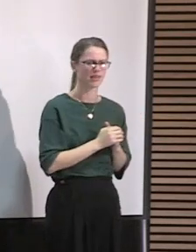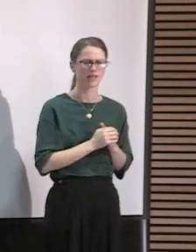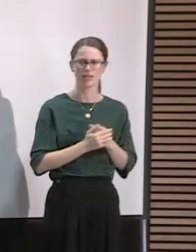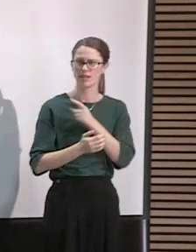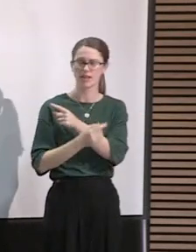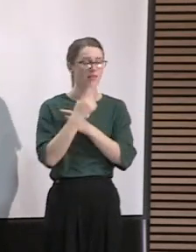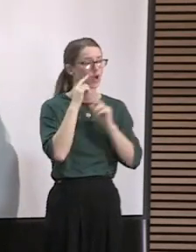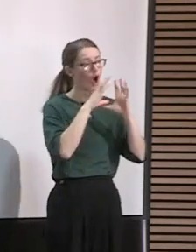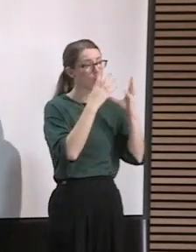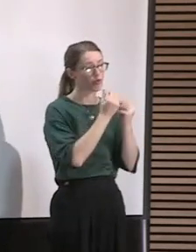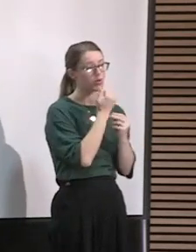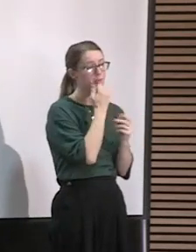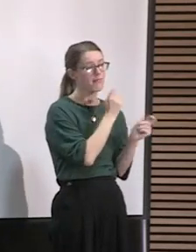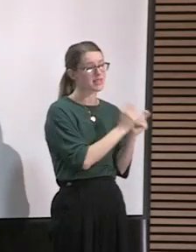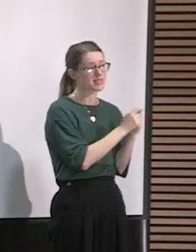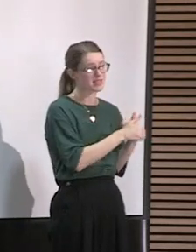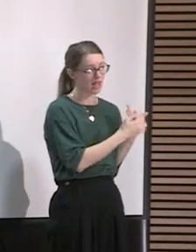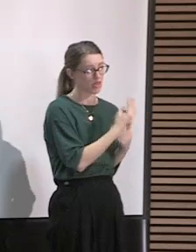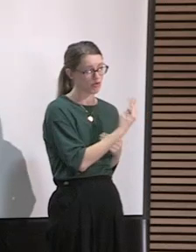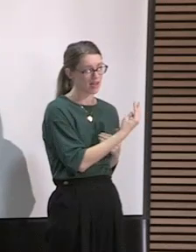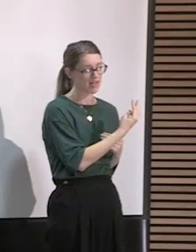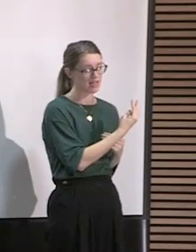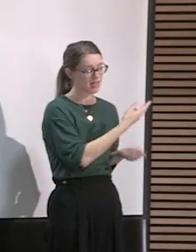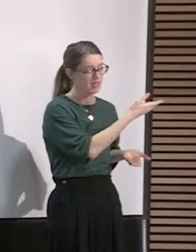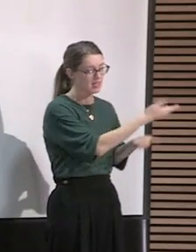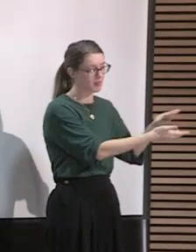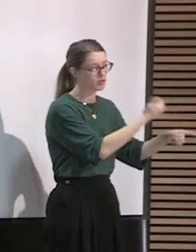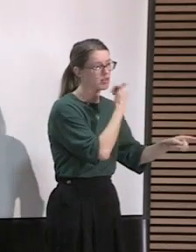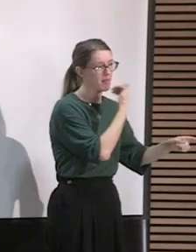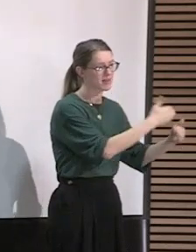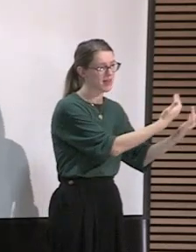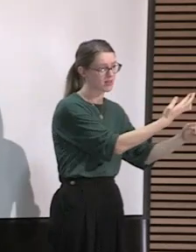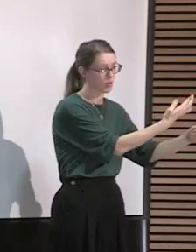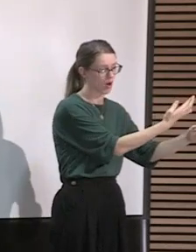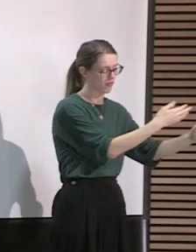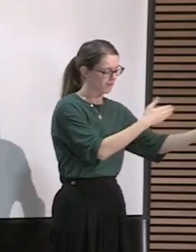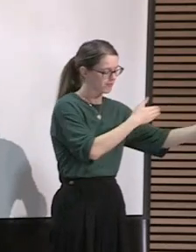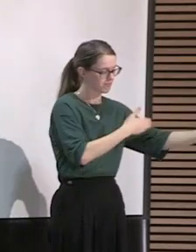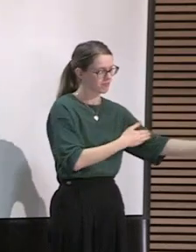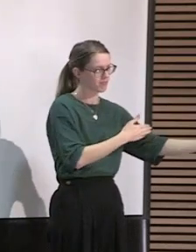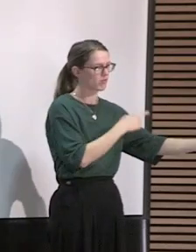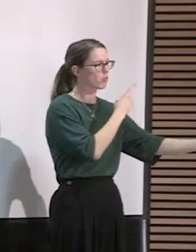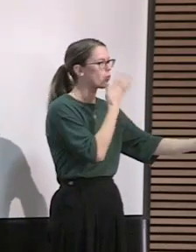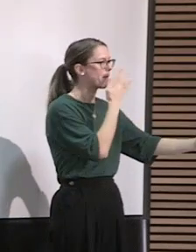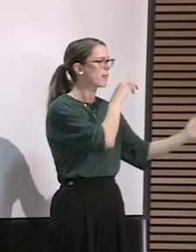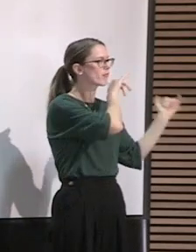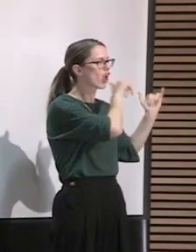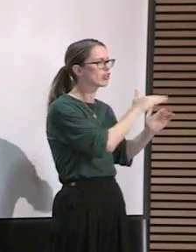don't have that data, how can be sure that those testing are being done? If you look at the overall number of tests